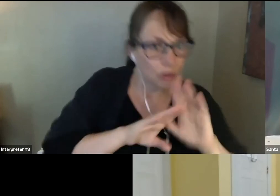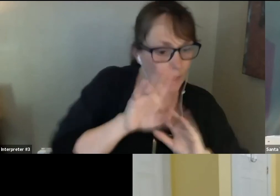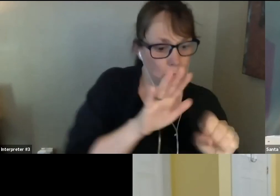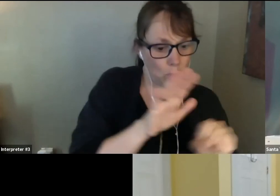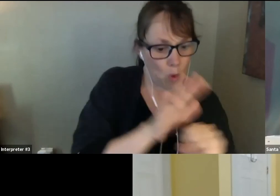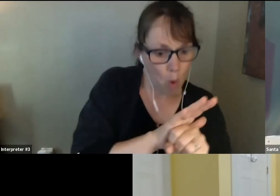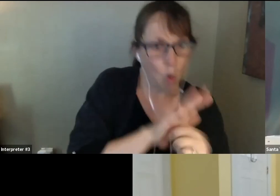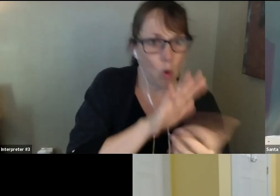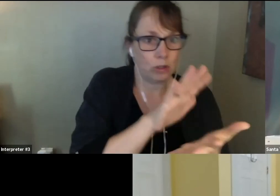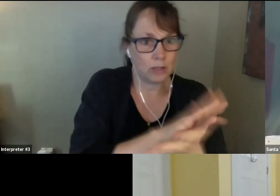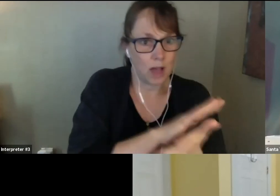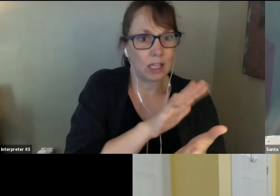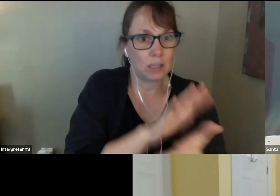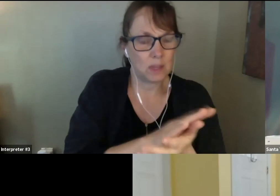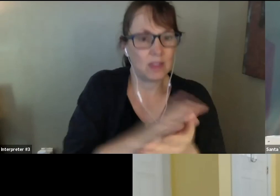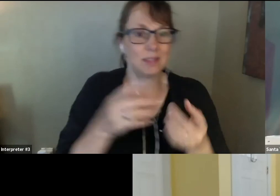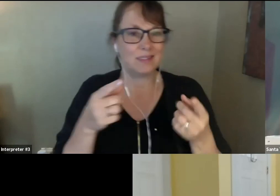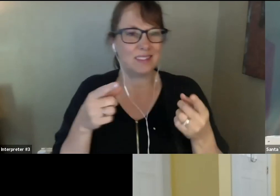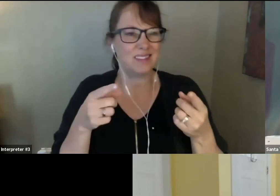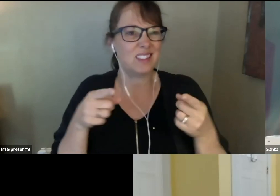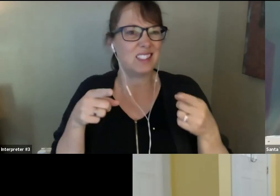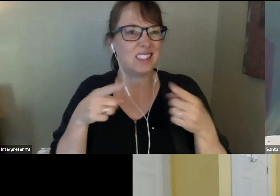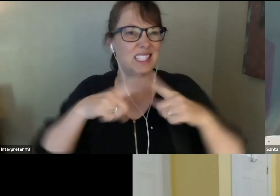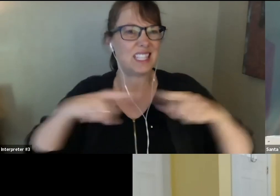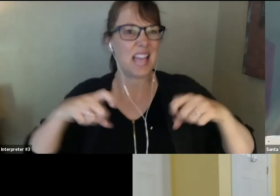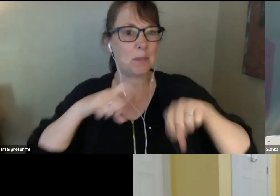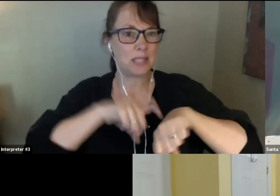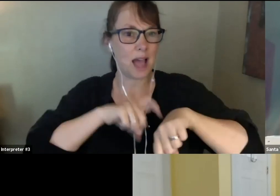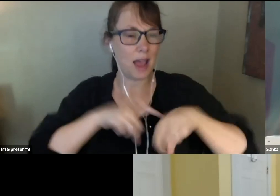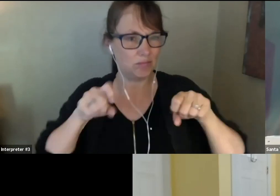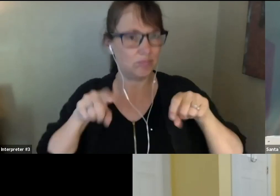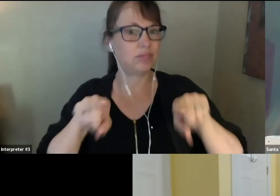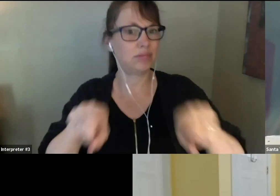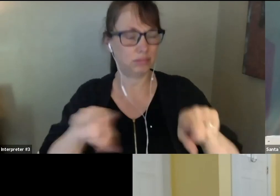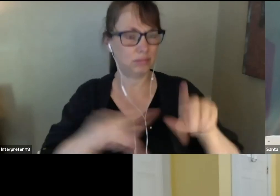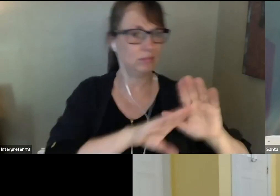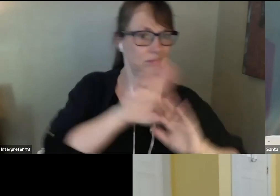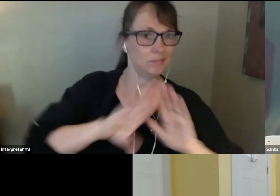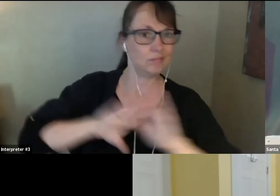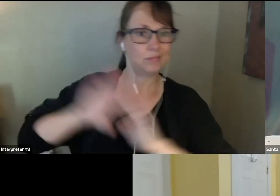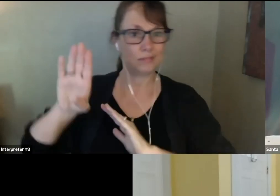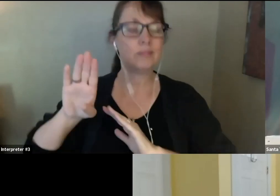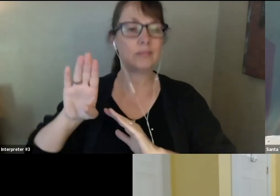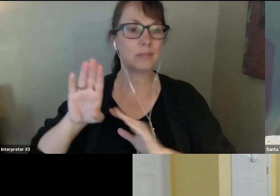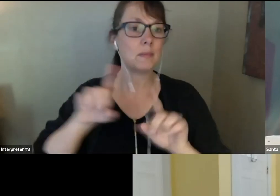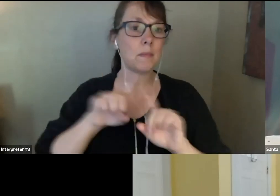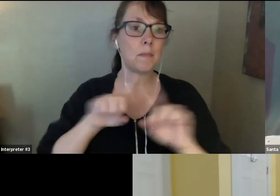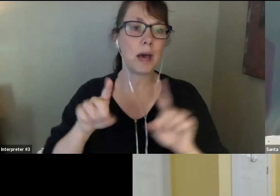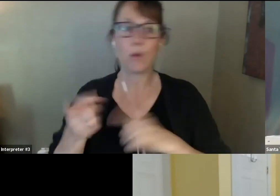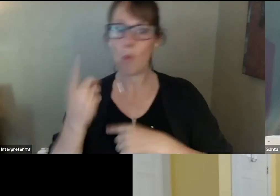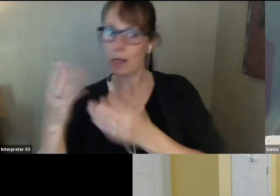implementation document that will really have a lot more of the details that might not appear in the public-facing document. VAN GELDER: That’s great, Shefa. The one